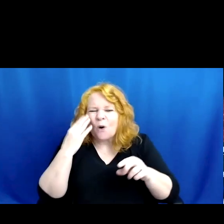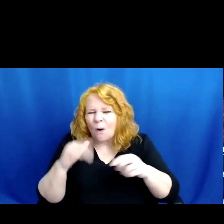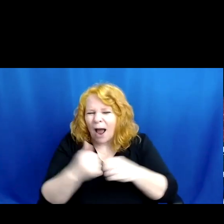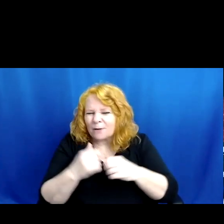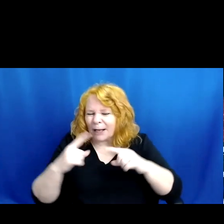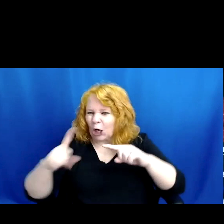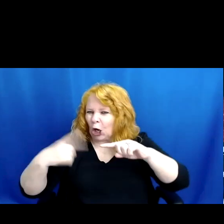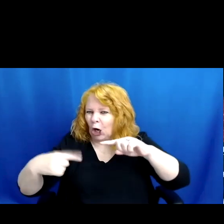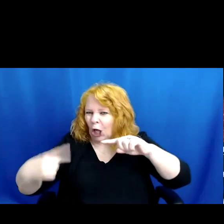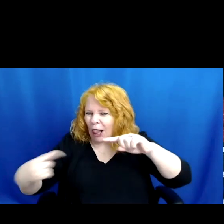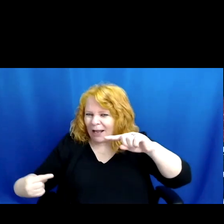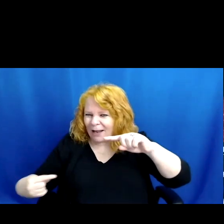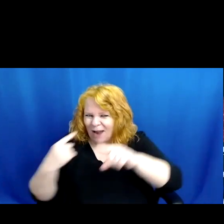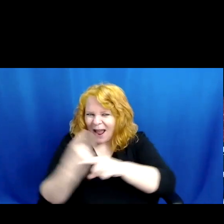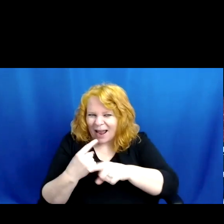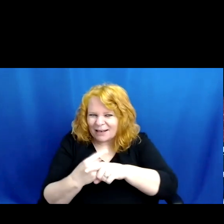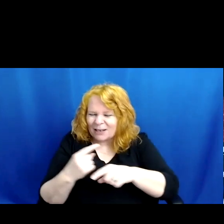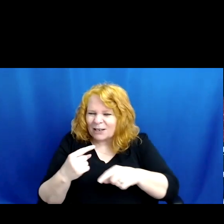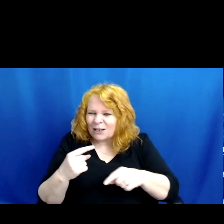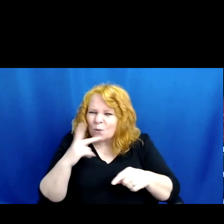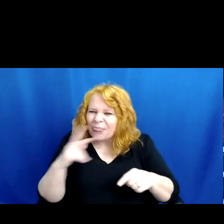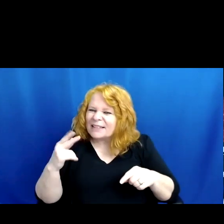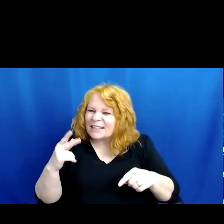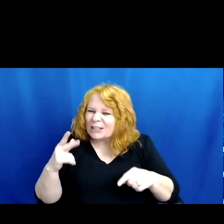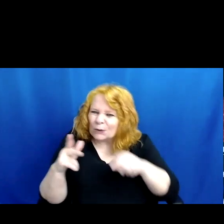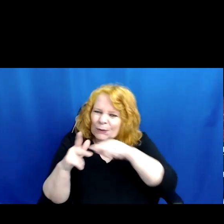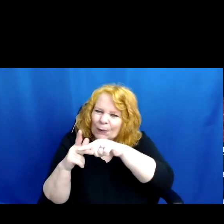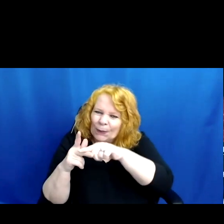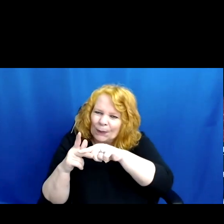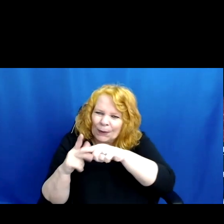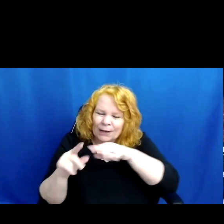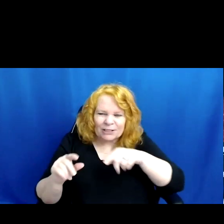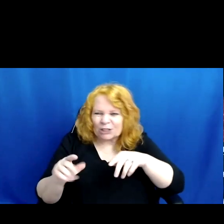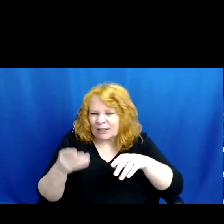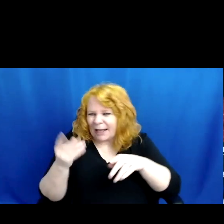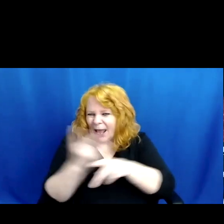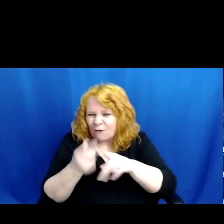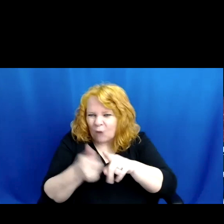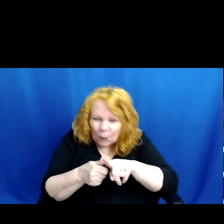You just run the scissors carefully so that you don’t rip it. Down to the length of the scissors.